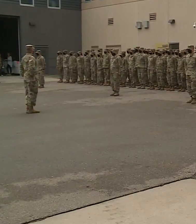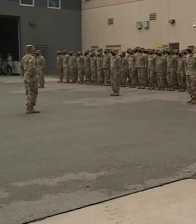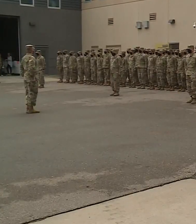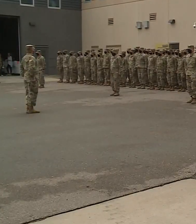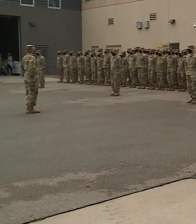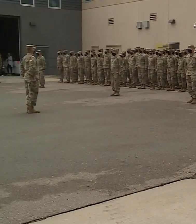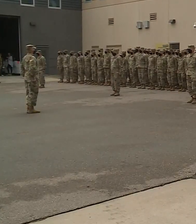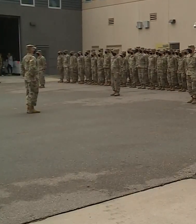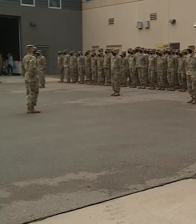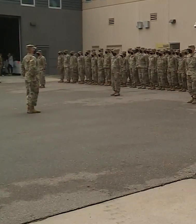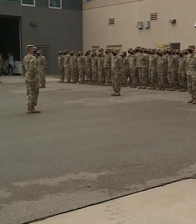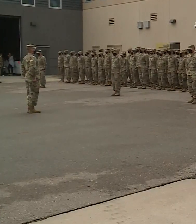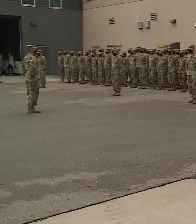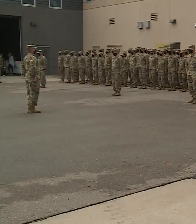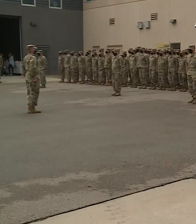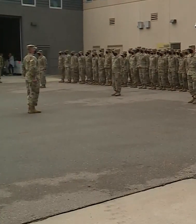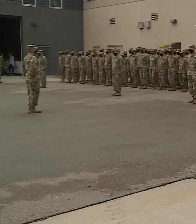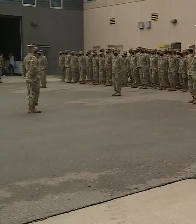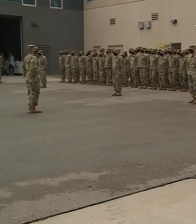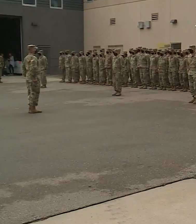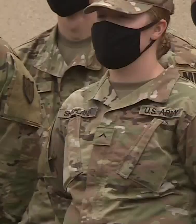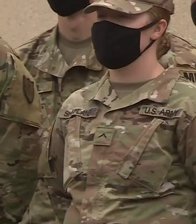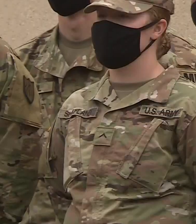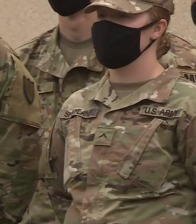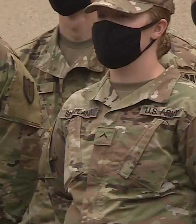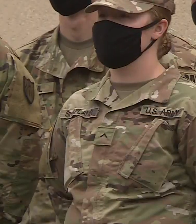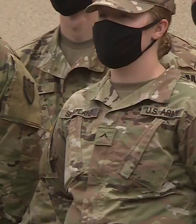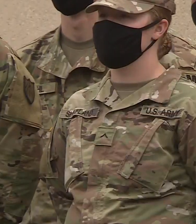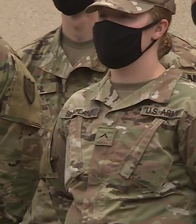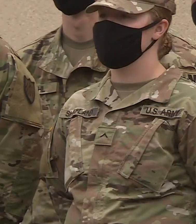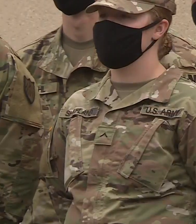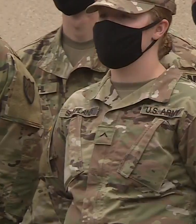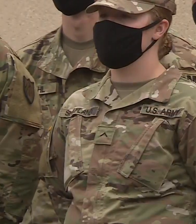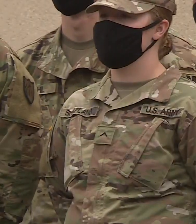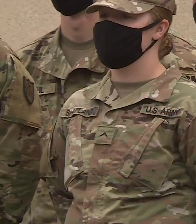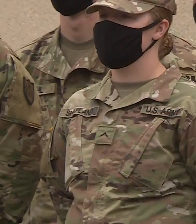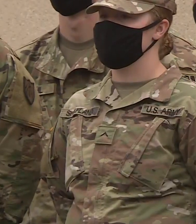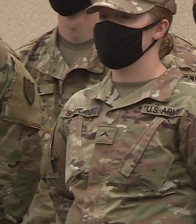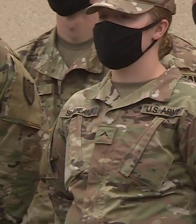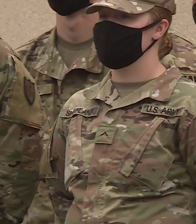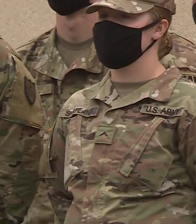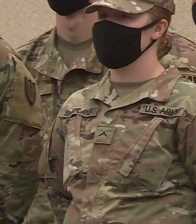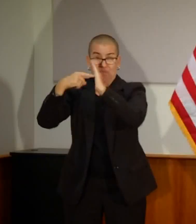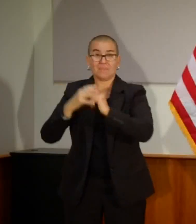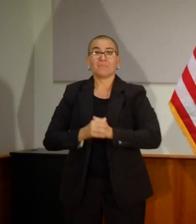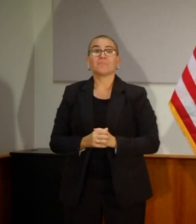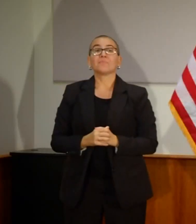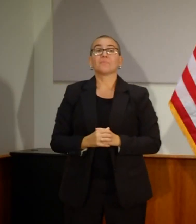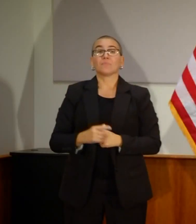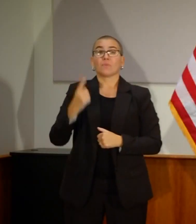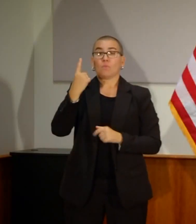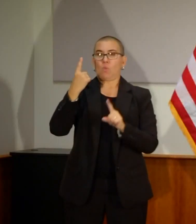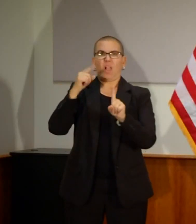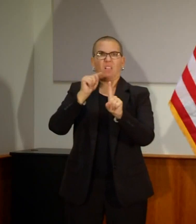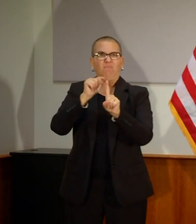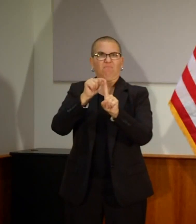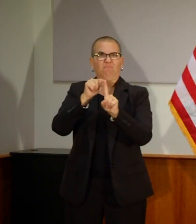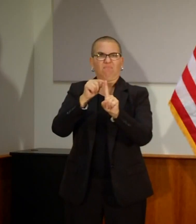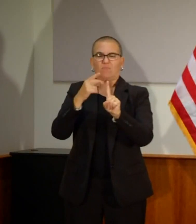FOLLOW HIM IN LEADING THE SOLDIERS AND